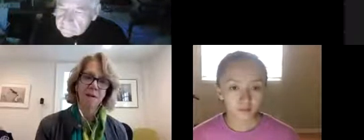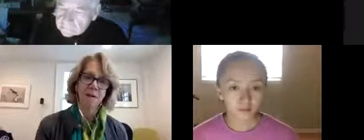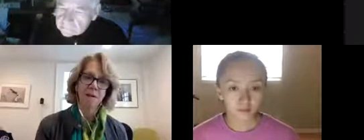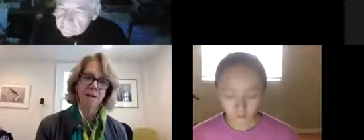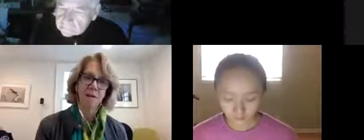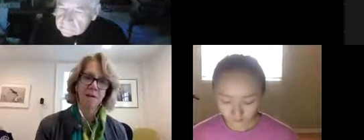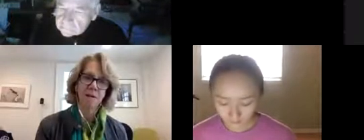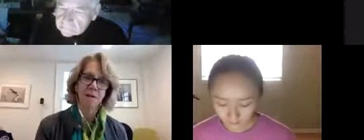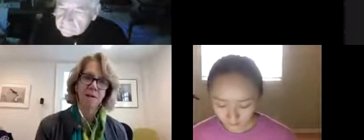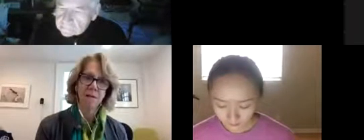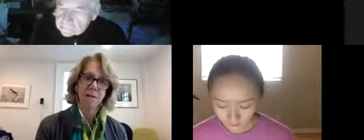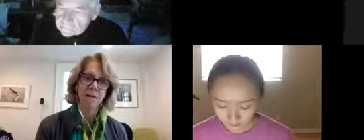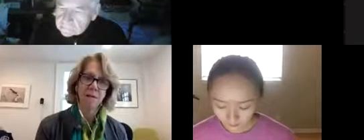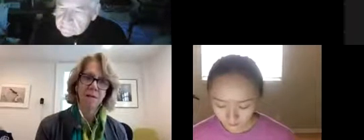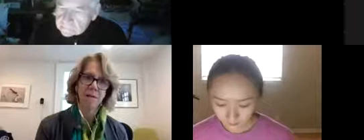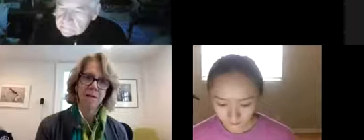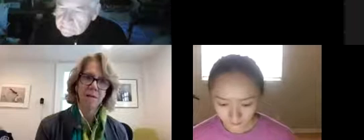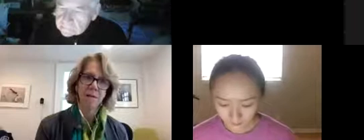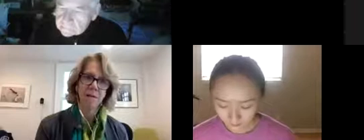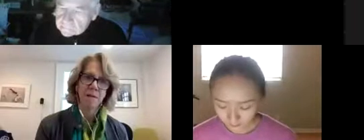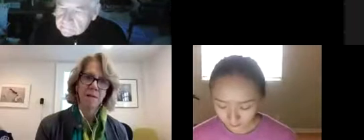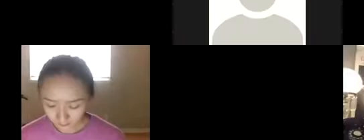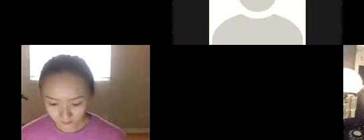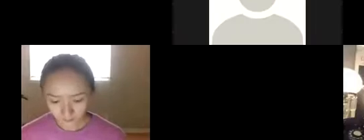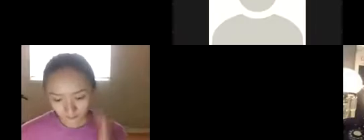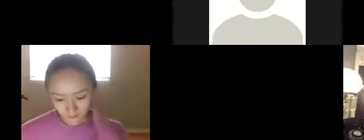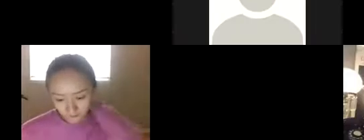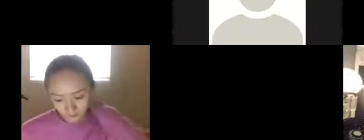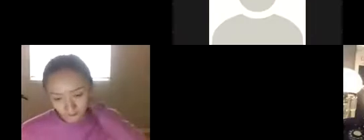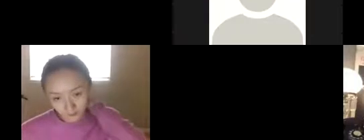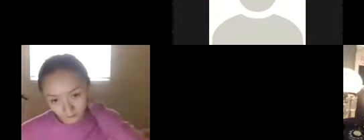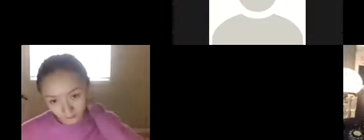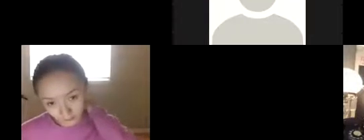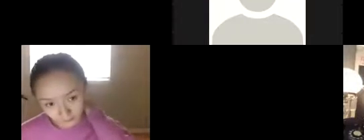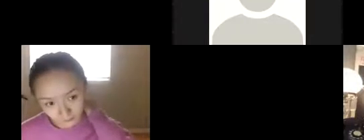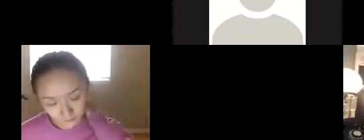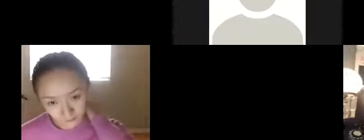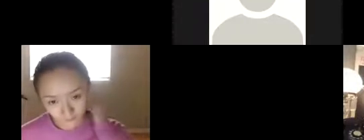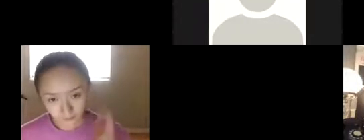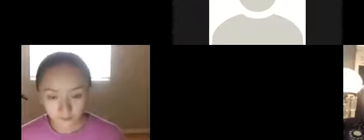because this is really important place to begin from and to emanate from today.